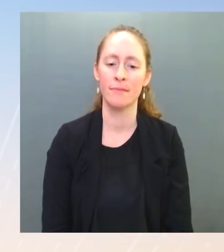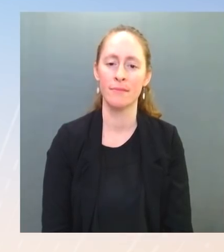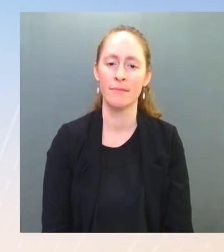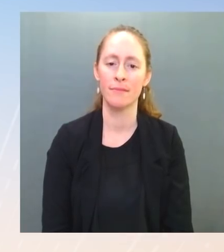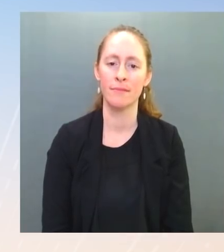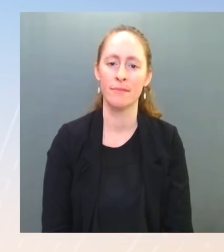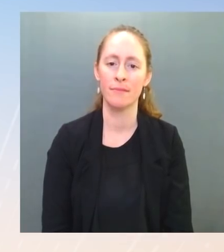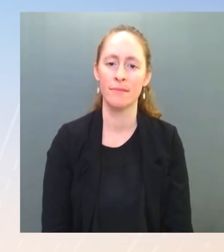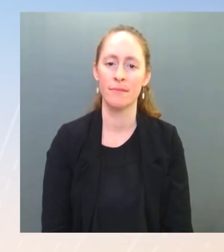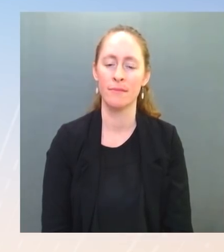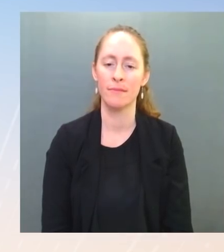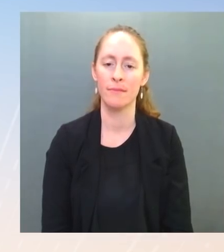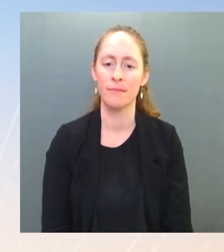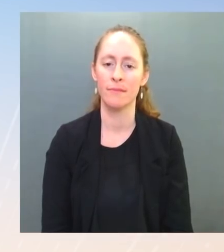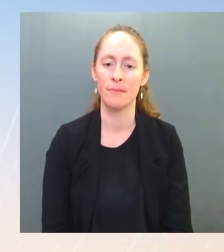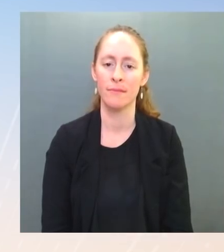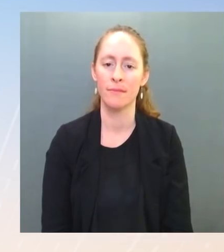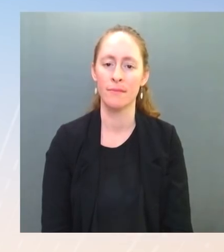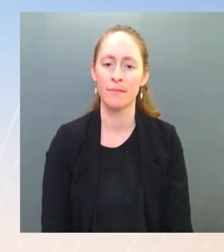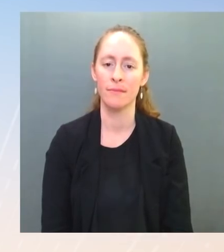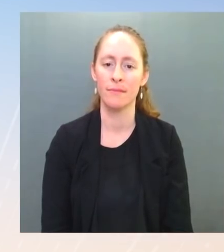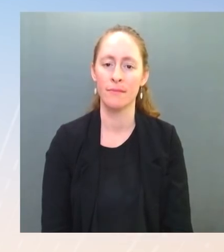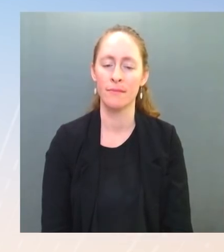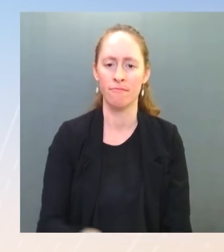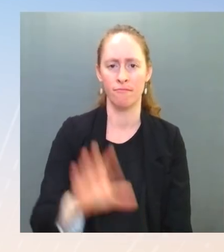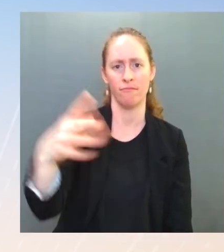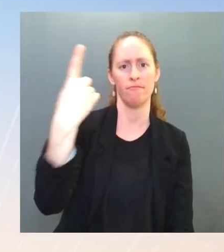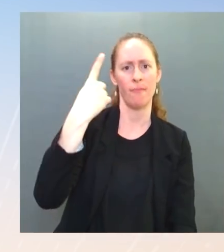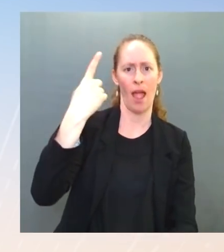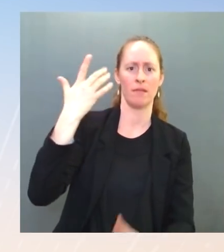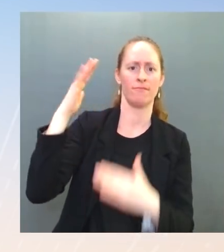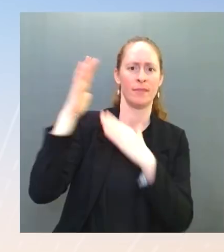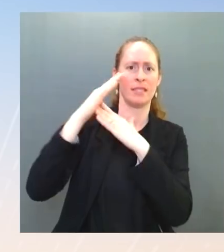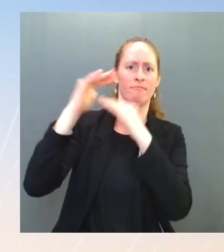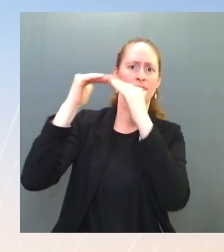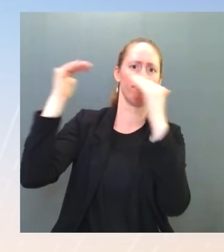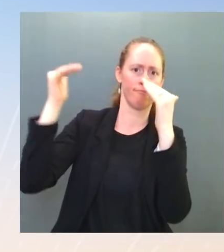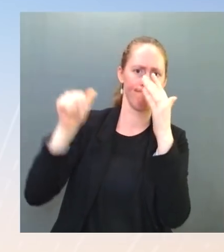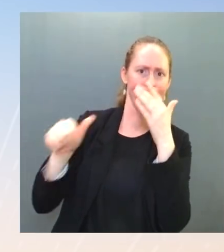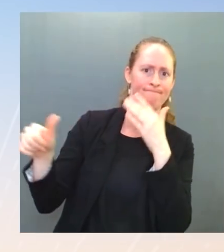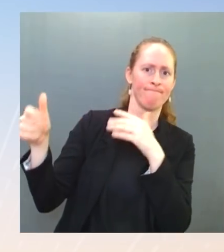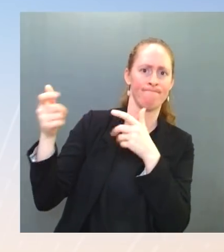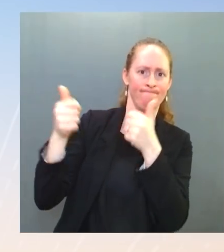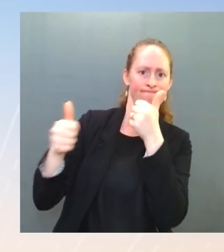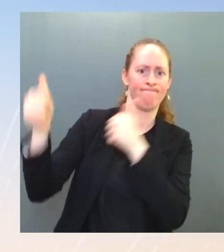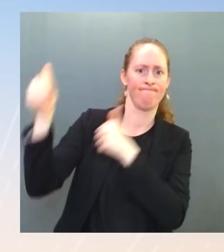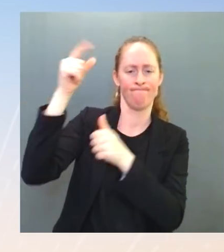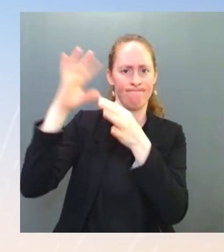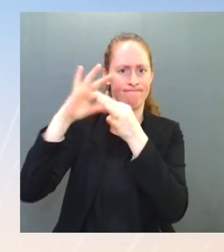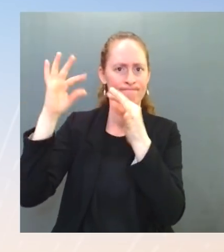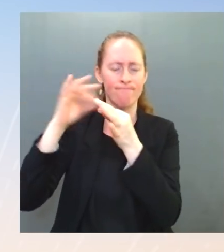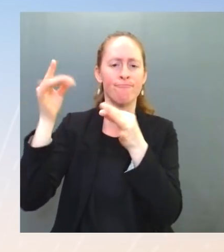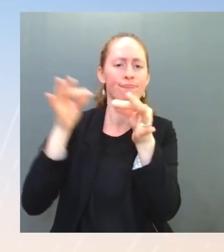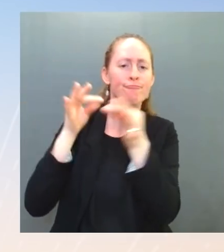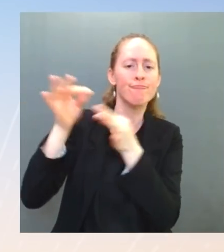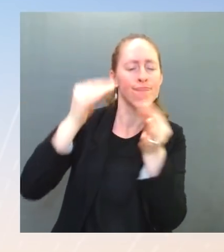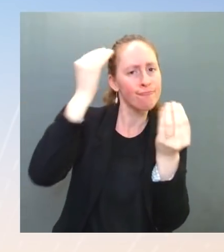and said that we haven't asked India to do anything in particular. This was on energy imports. But then later said, we don't think Russia